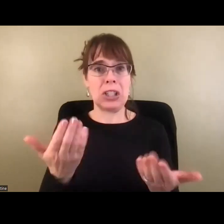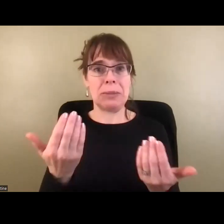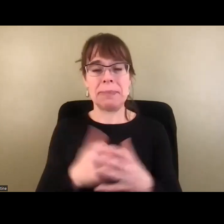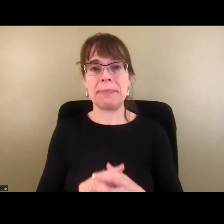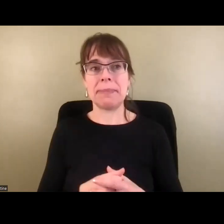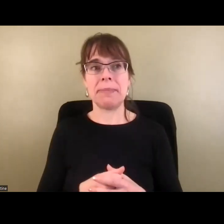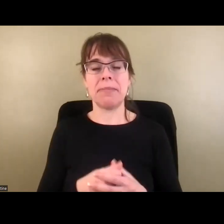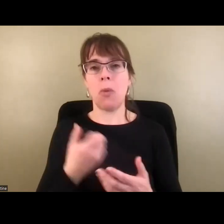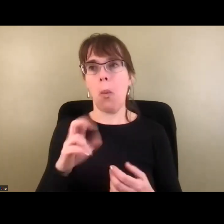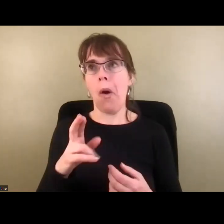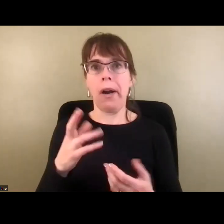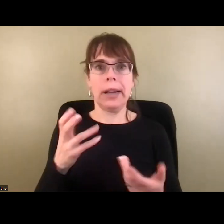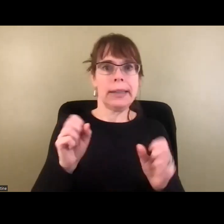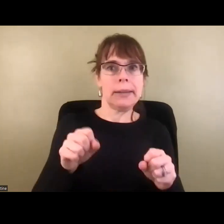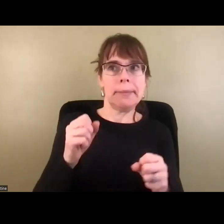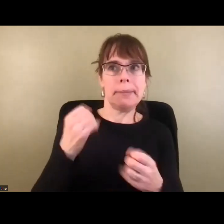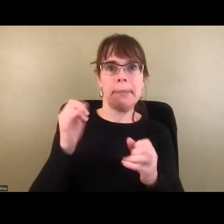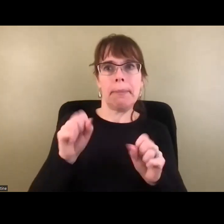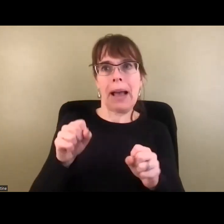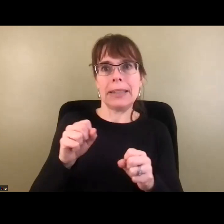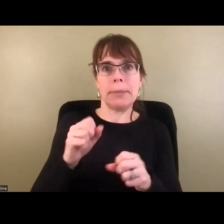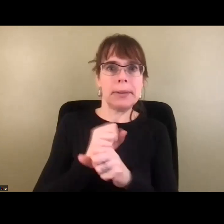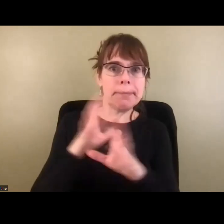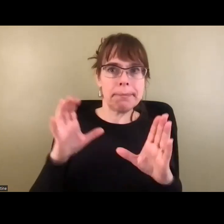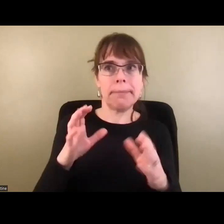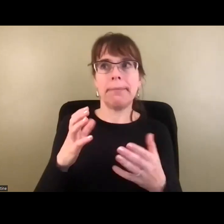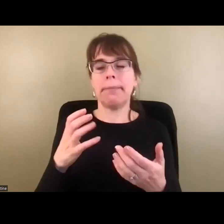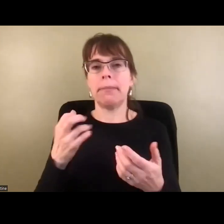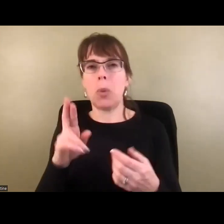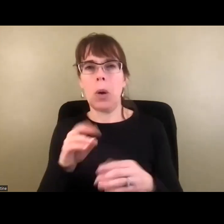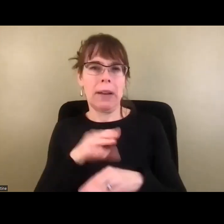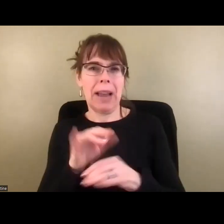scenarios, advice around, again, wording, language, how to share things,